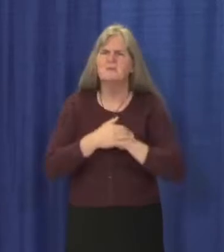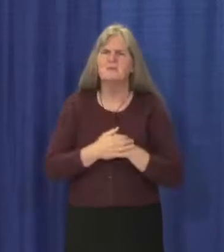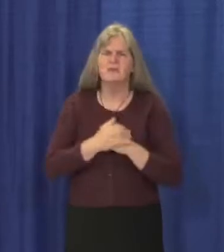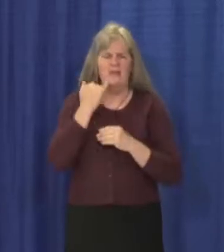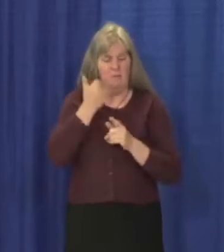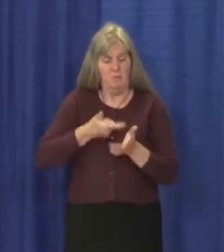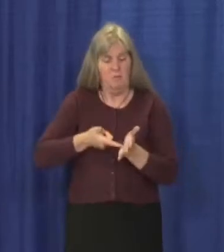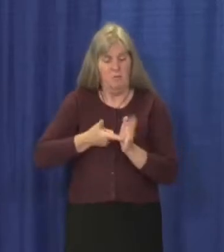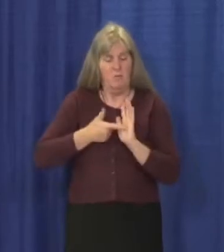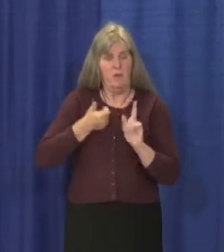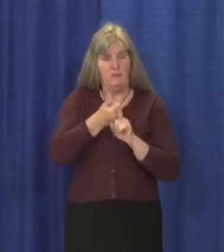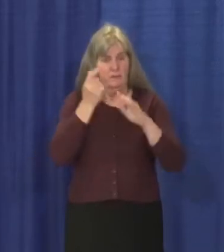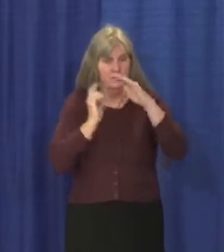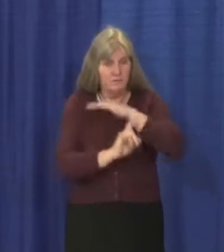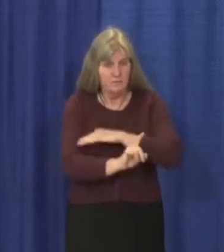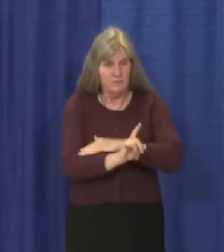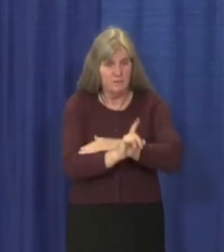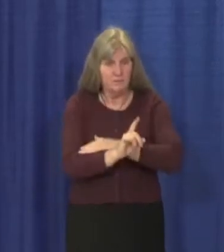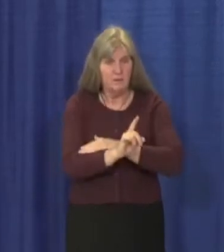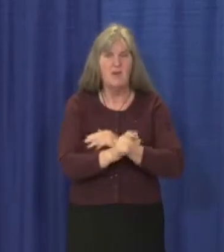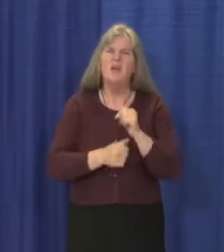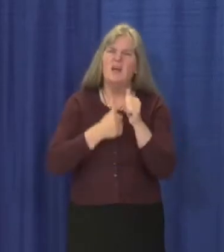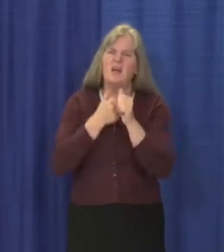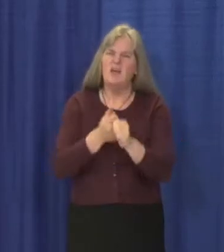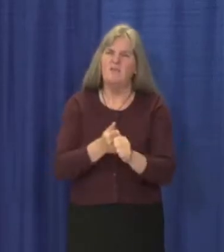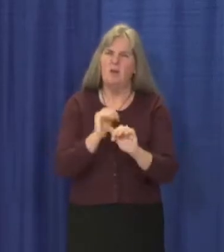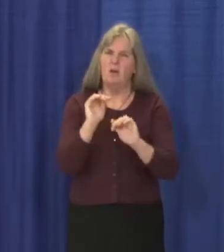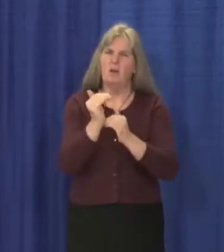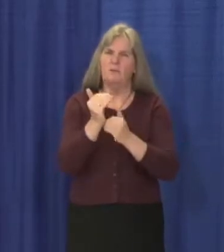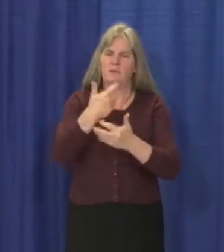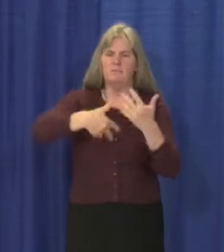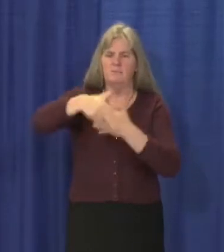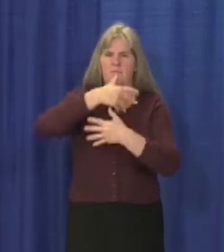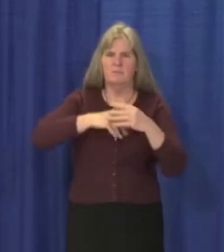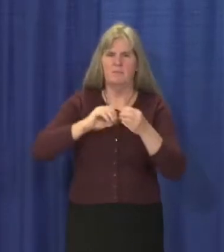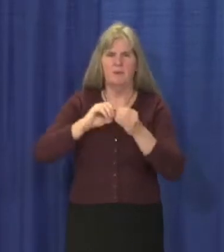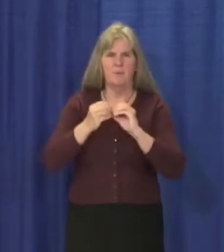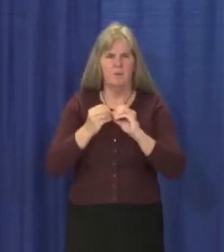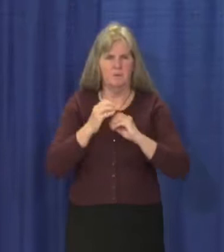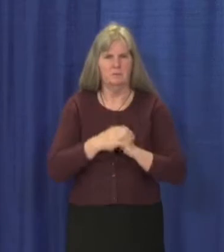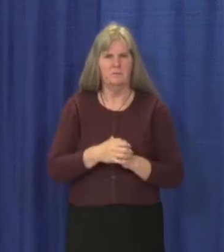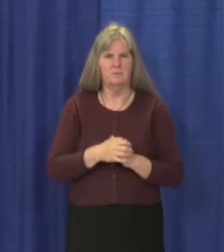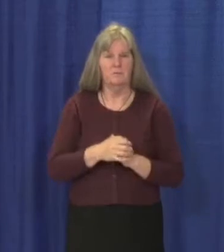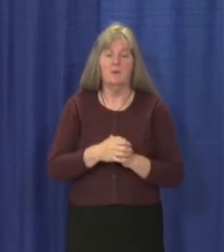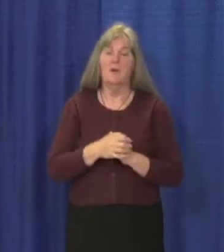, self isolate as required on quality gathering guidelines.